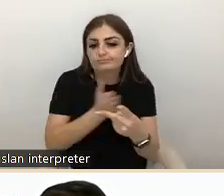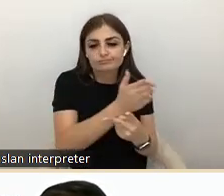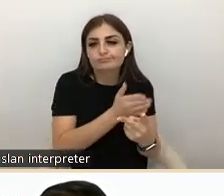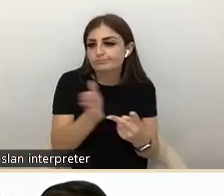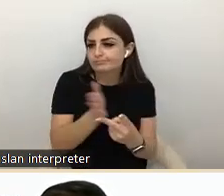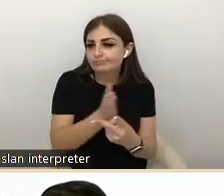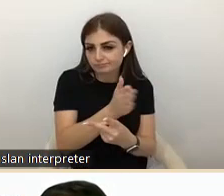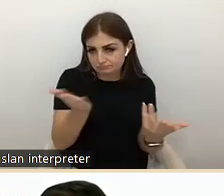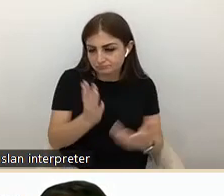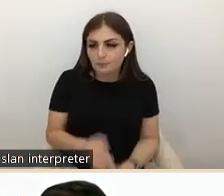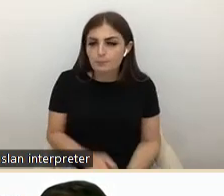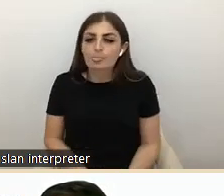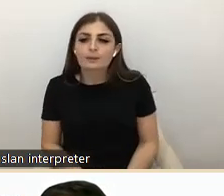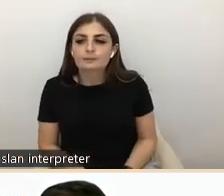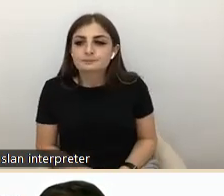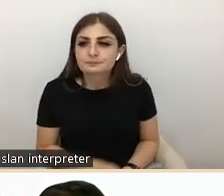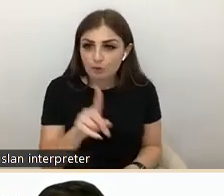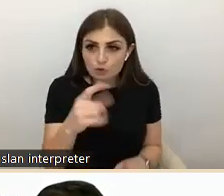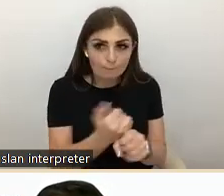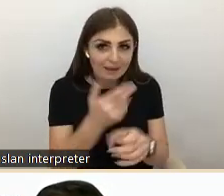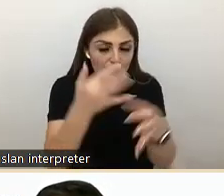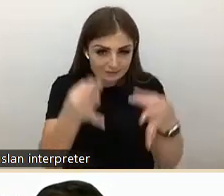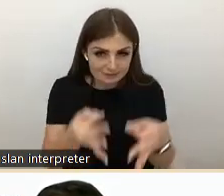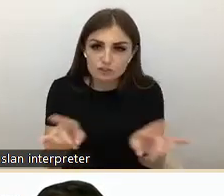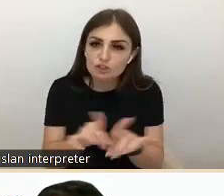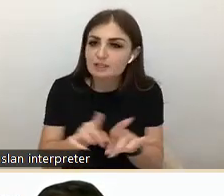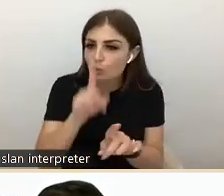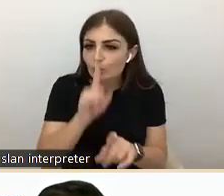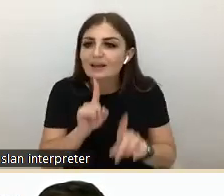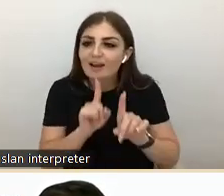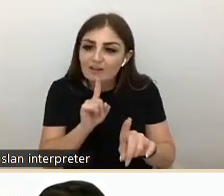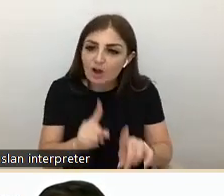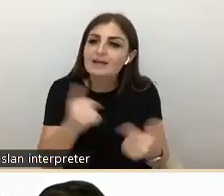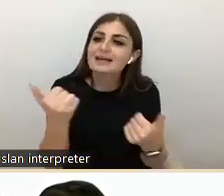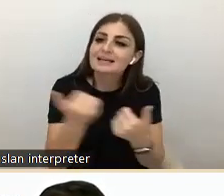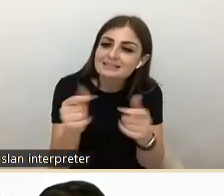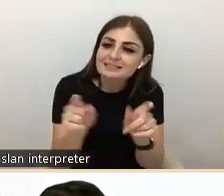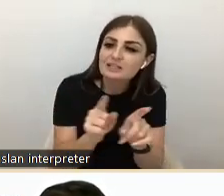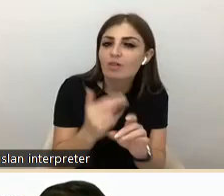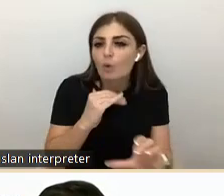Once you make your decision, we can provide advice and assistance for communicating your